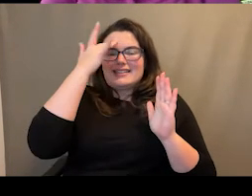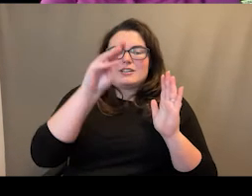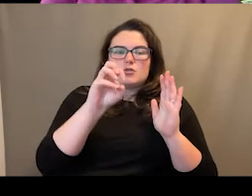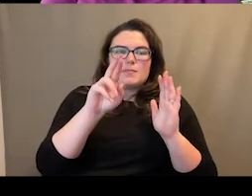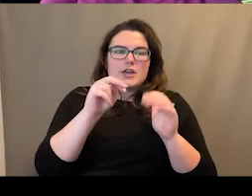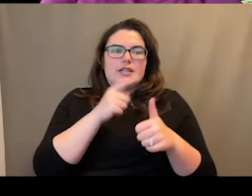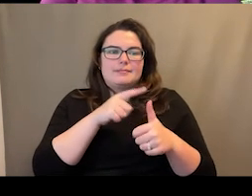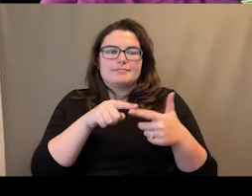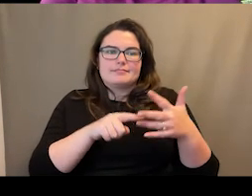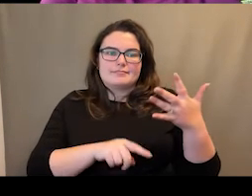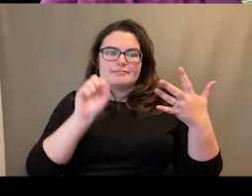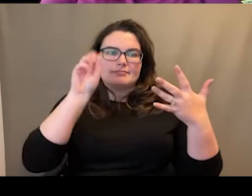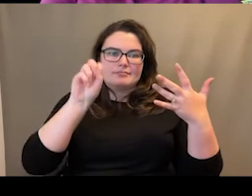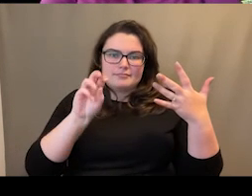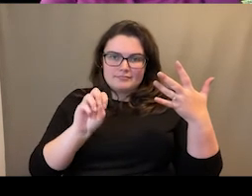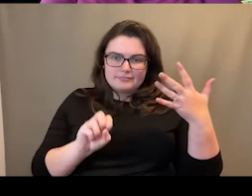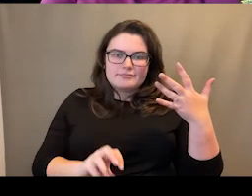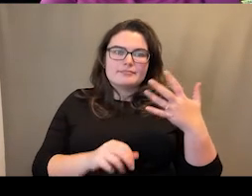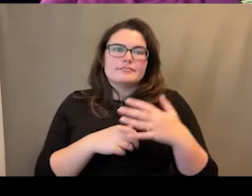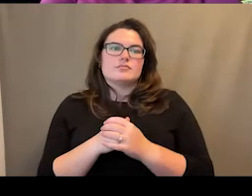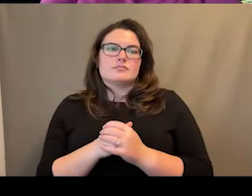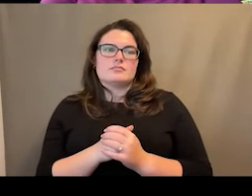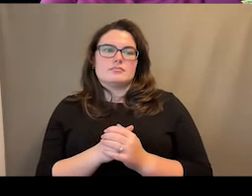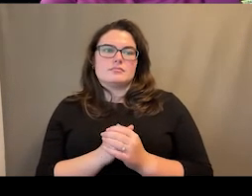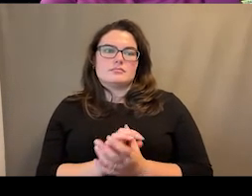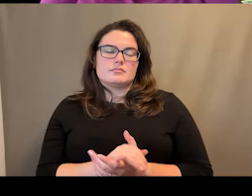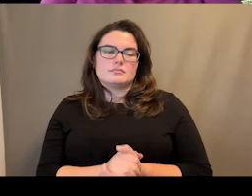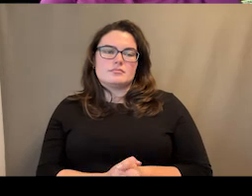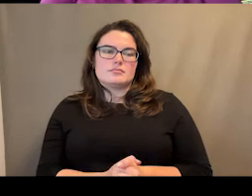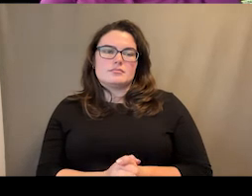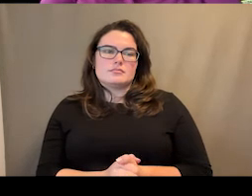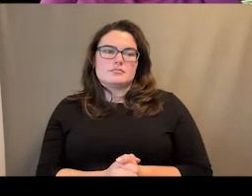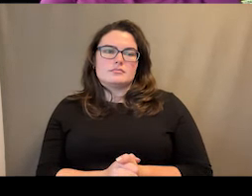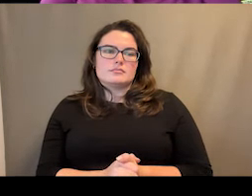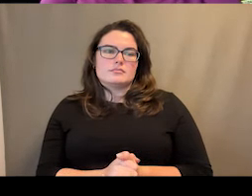transformability, originality, access to resources?